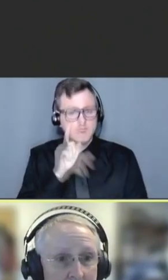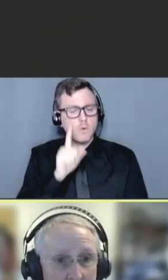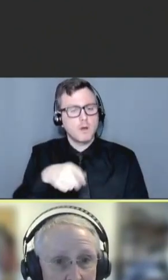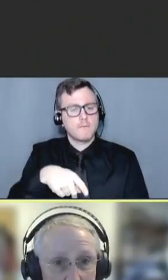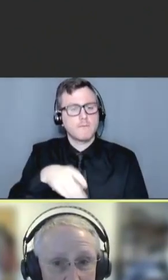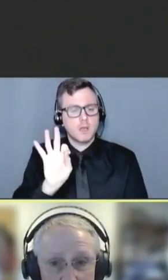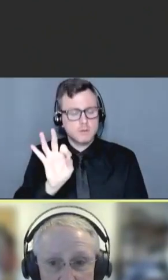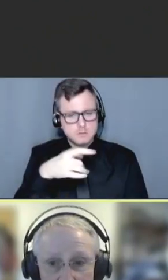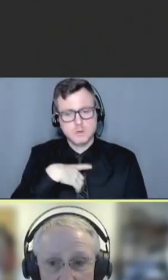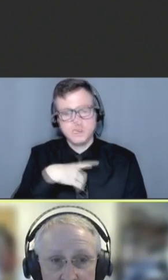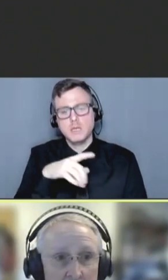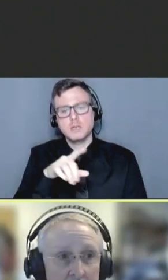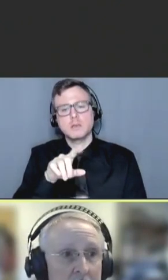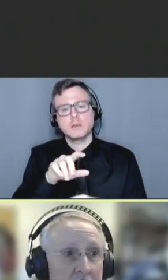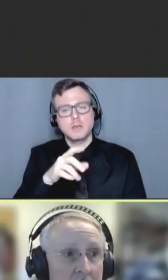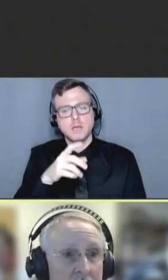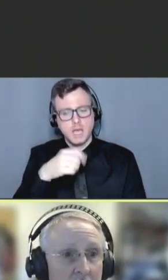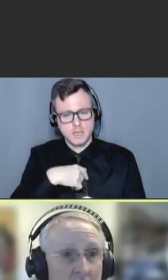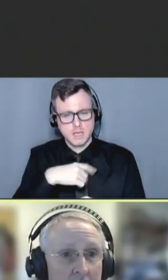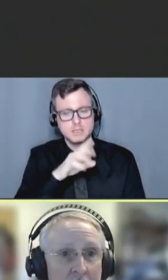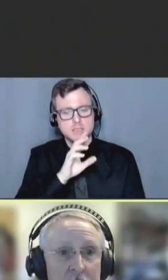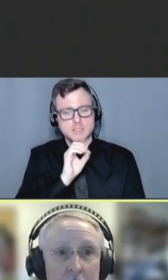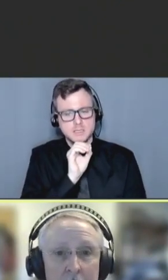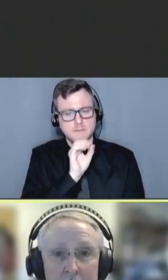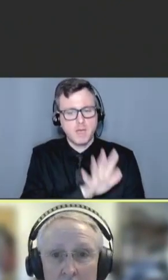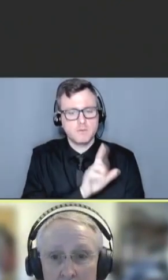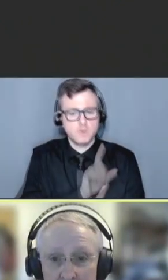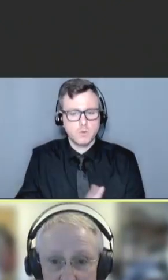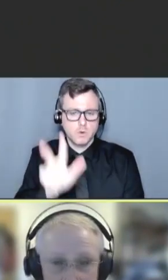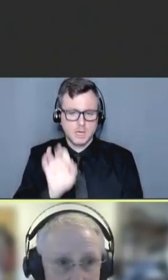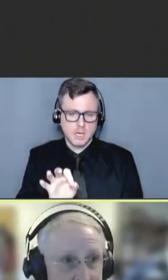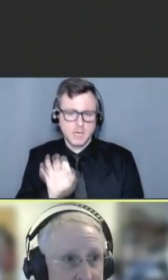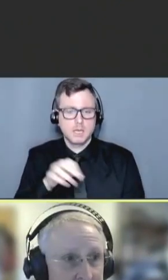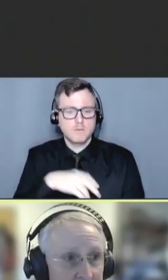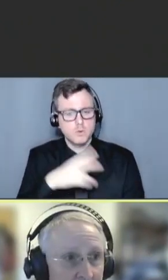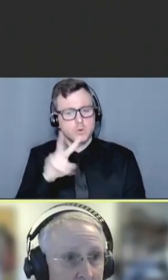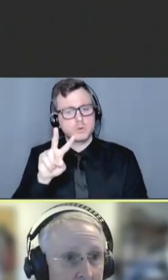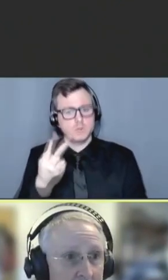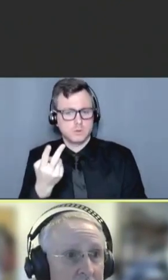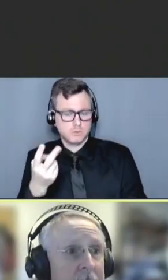Again, we've seen these slides back at our last meeting. Next slide, please.